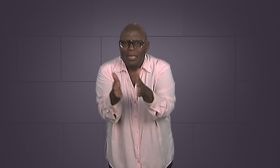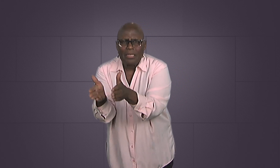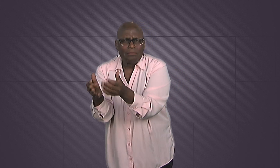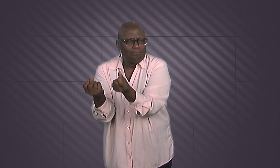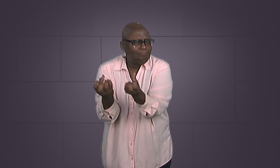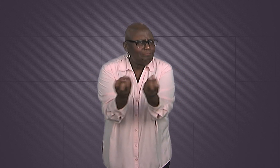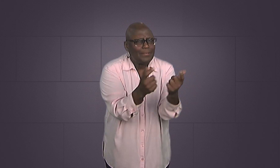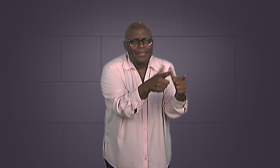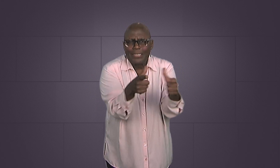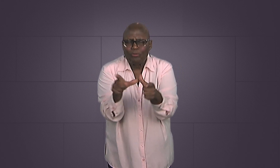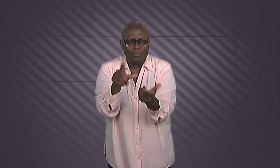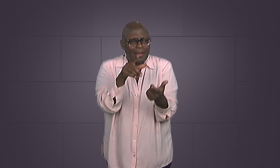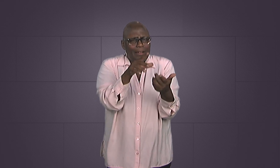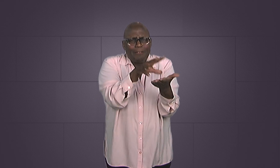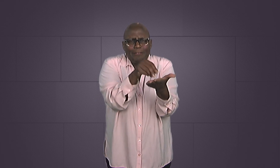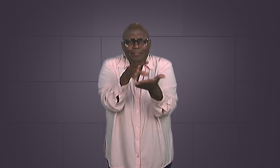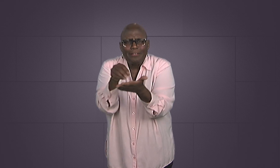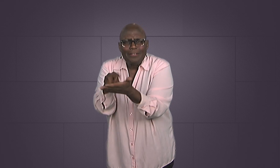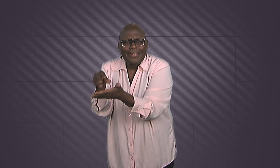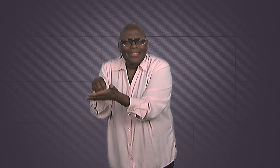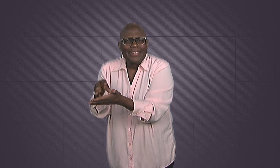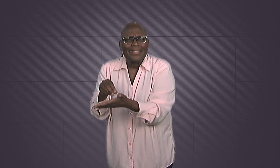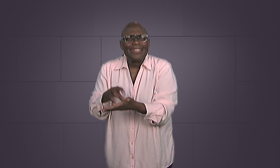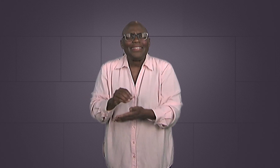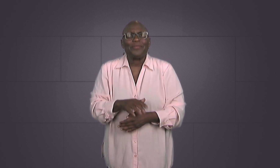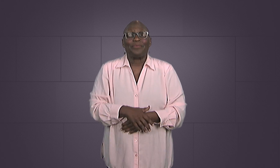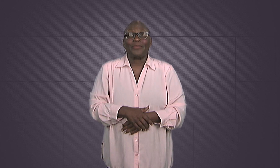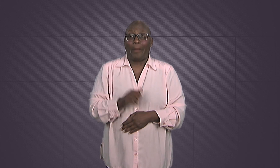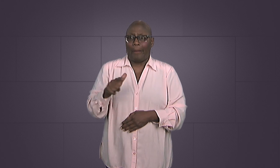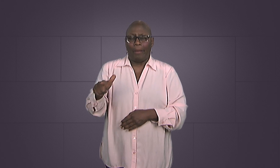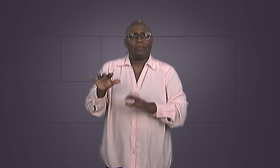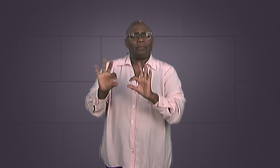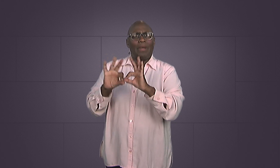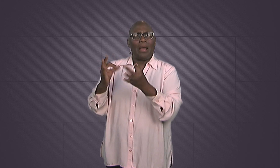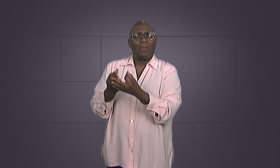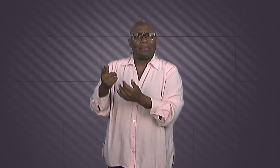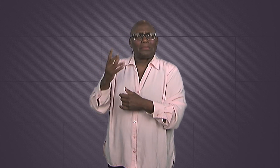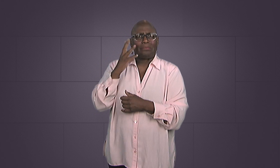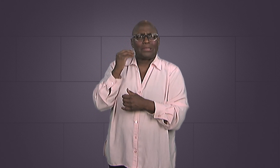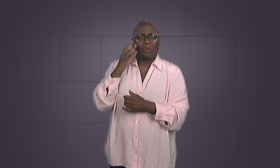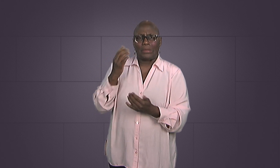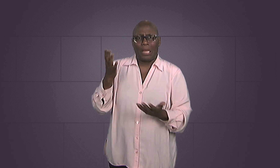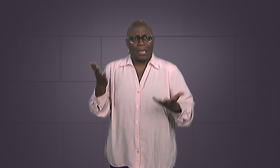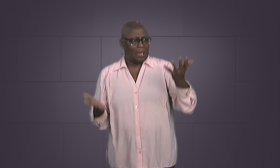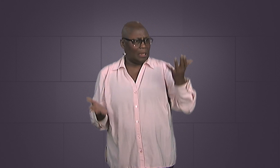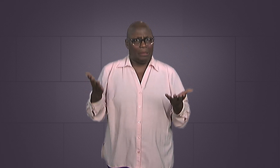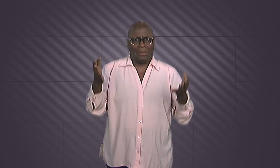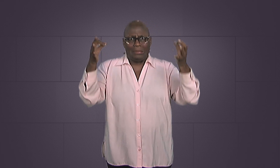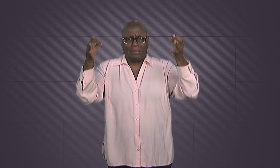to language learning, can reduce the challenges families may face in having to make a decision